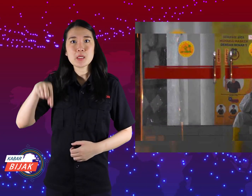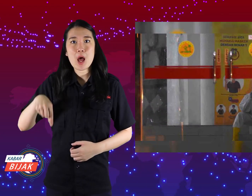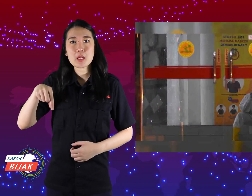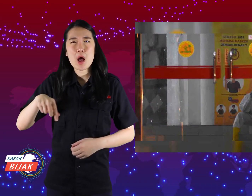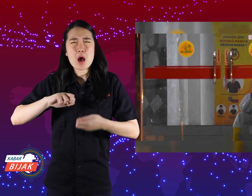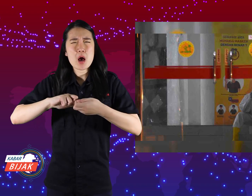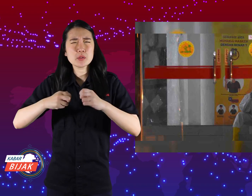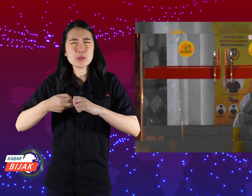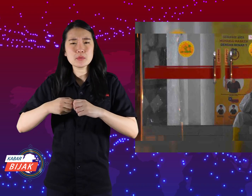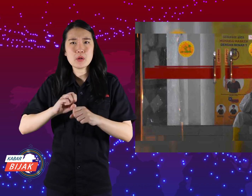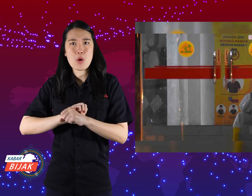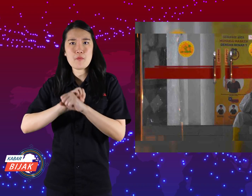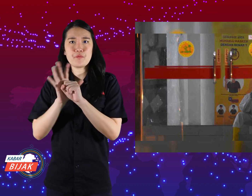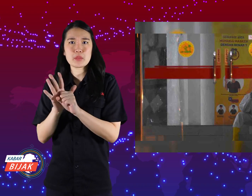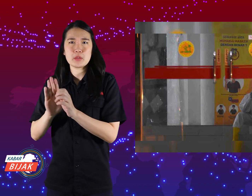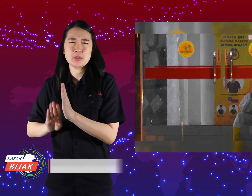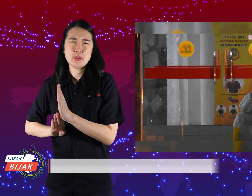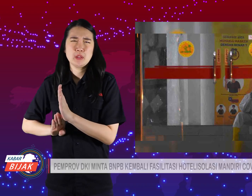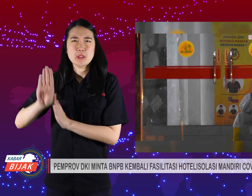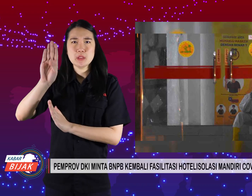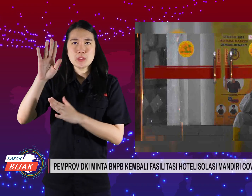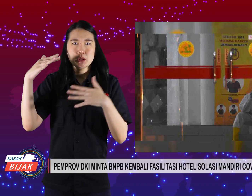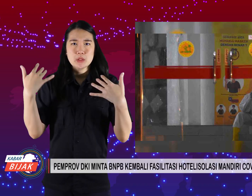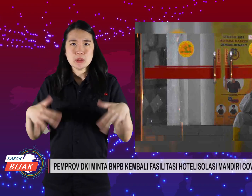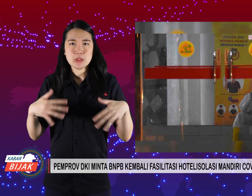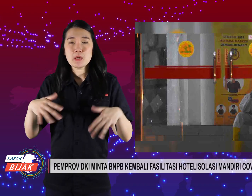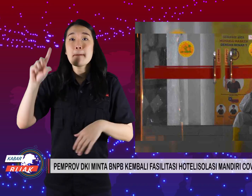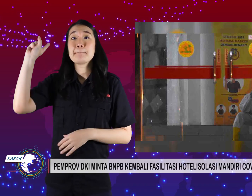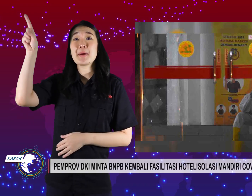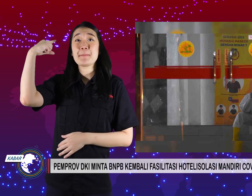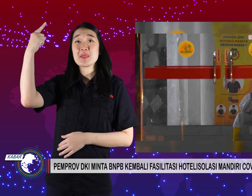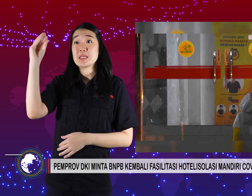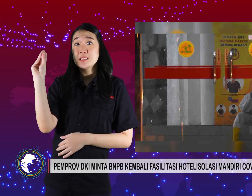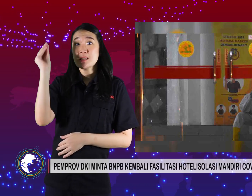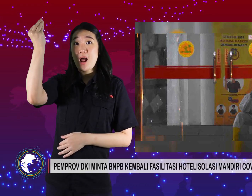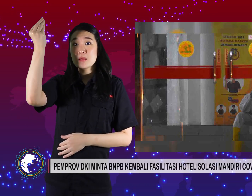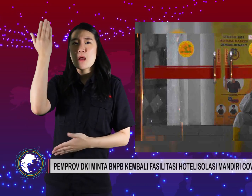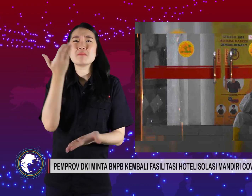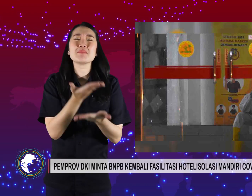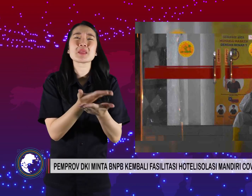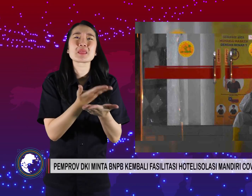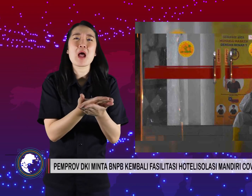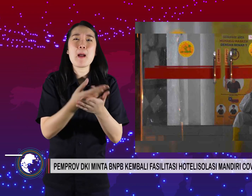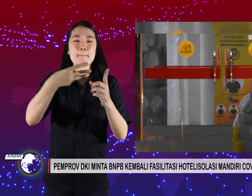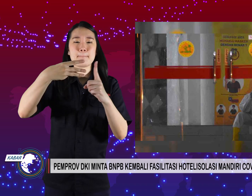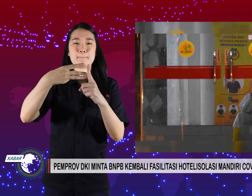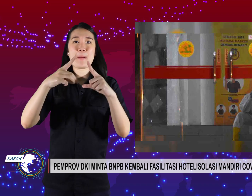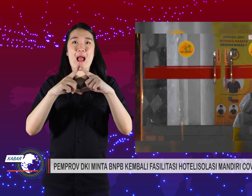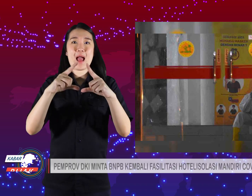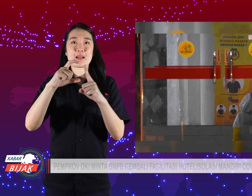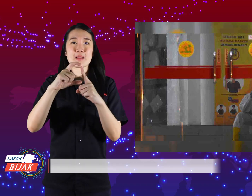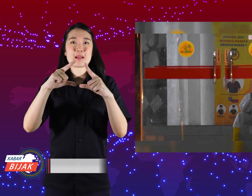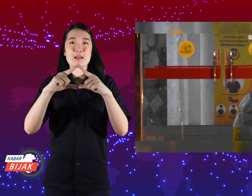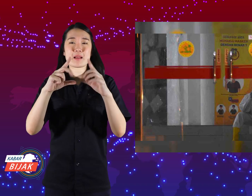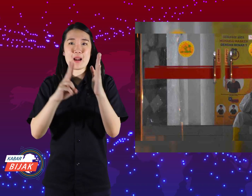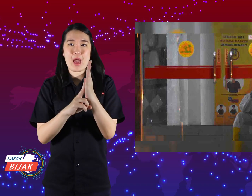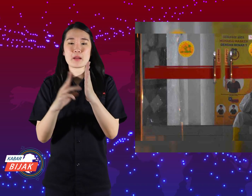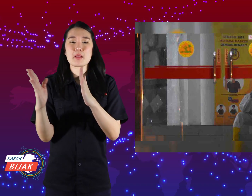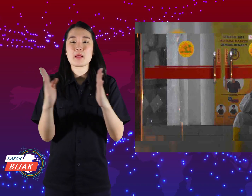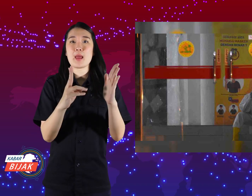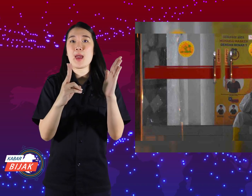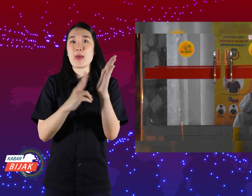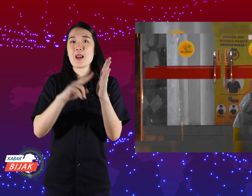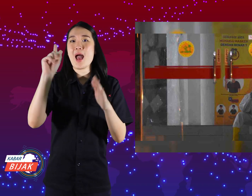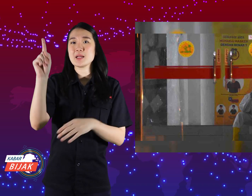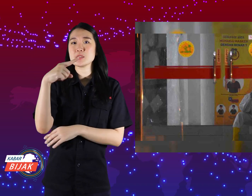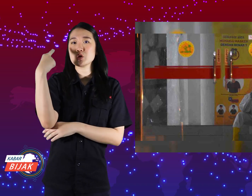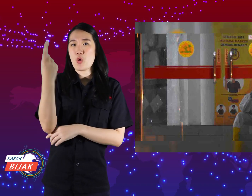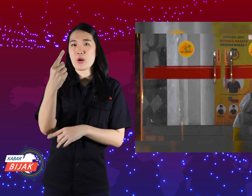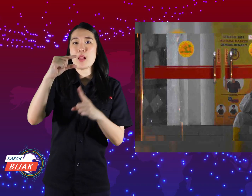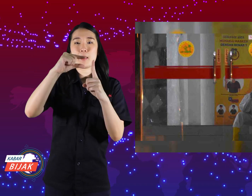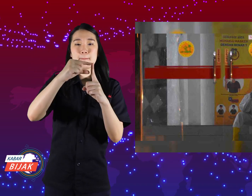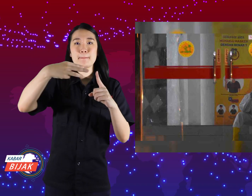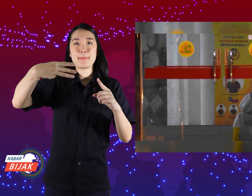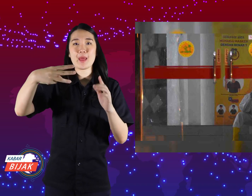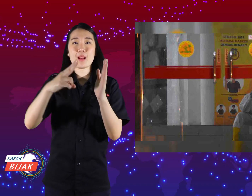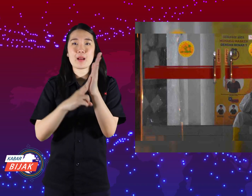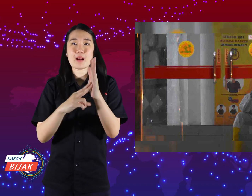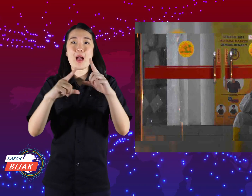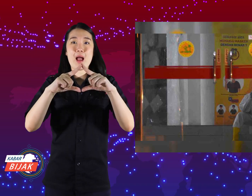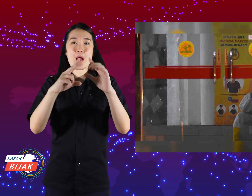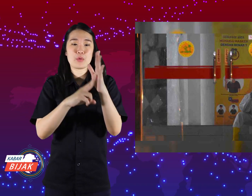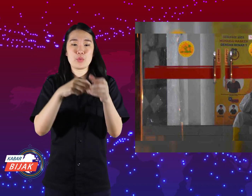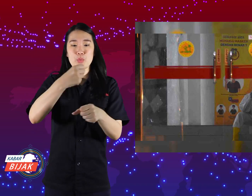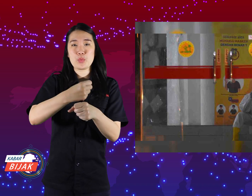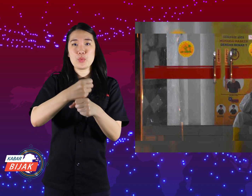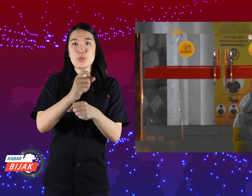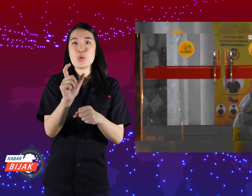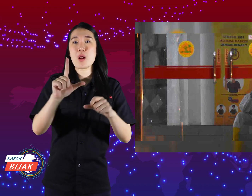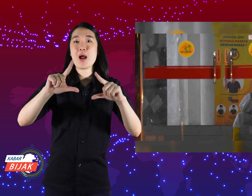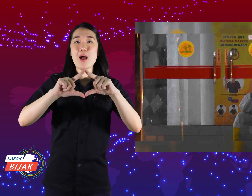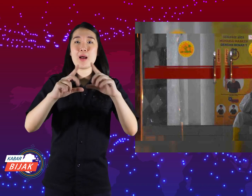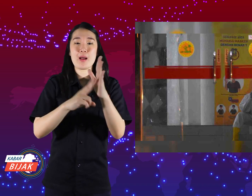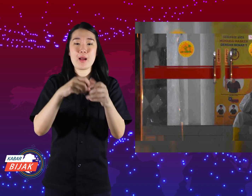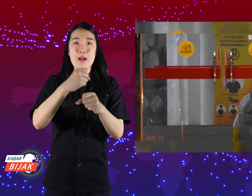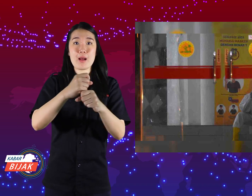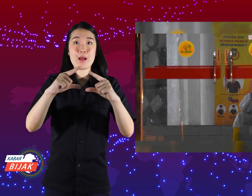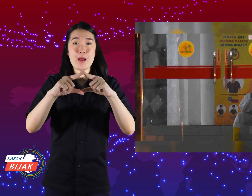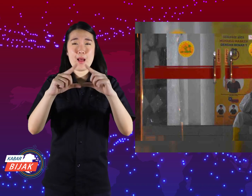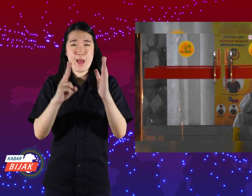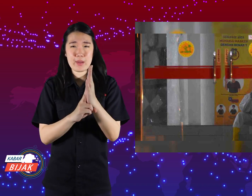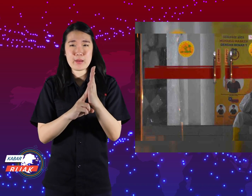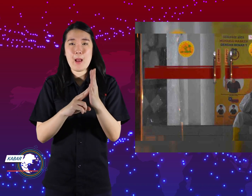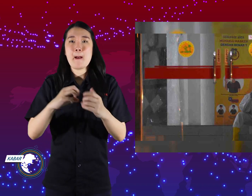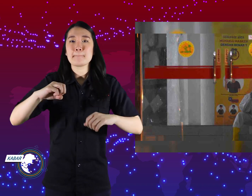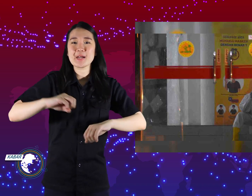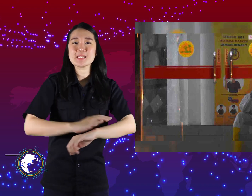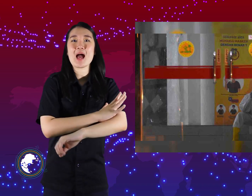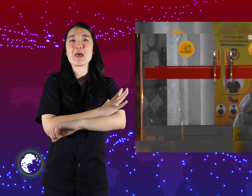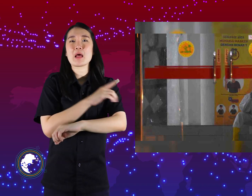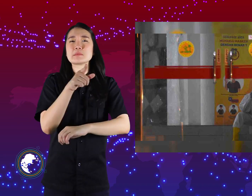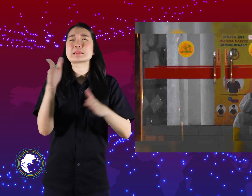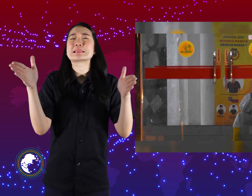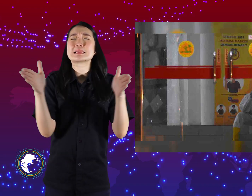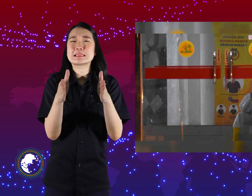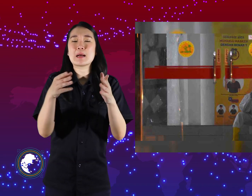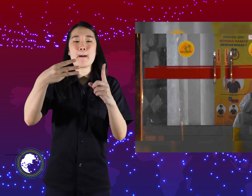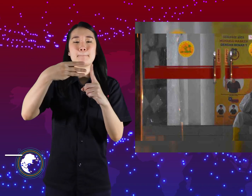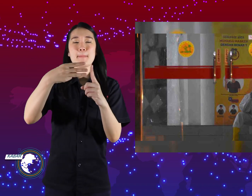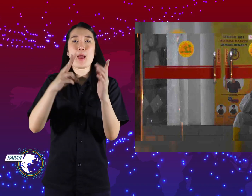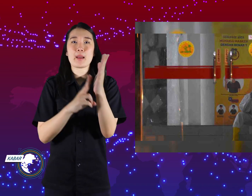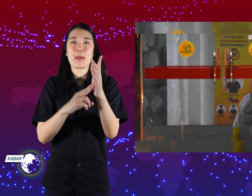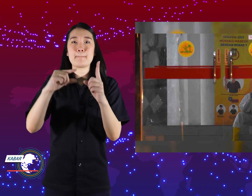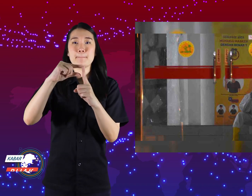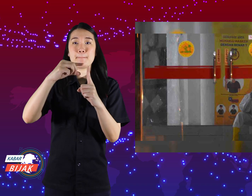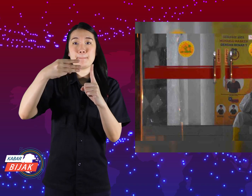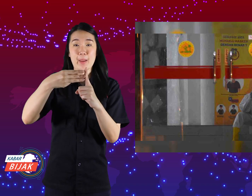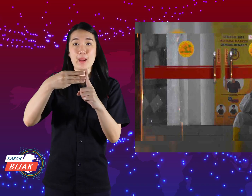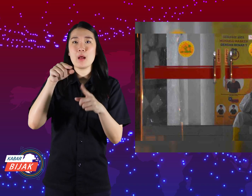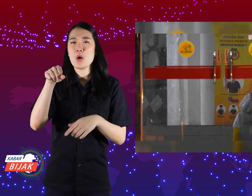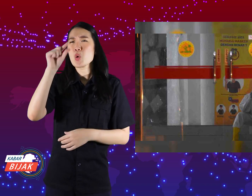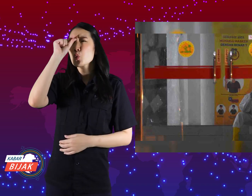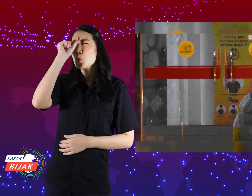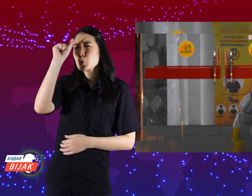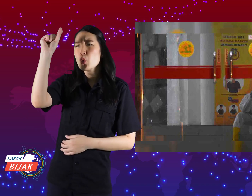Now the Covid case is high, the Jakarta Government asks National Disaster Management Agency (BNPB)